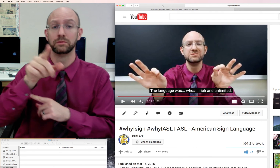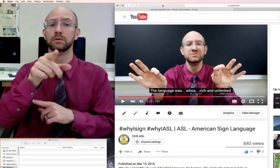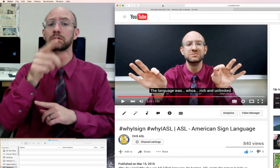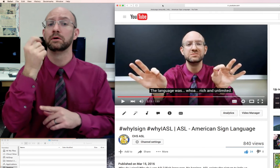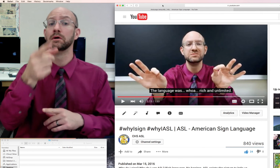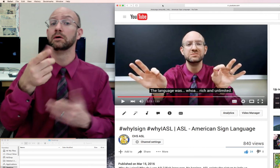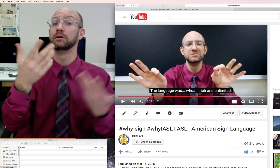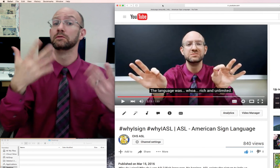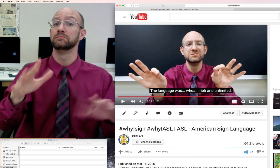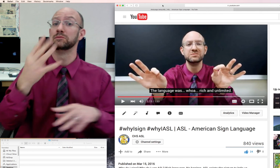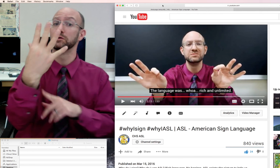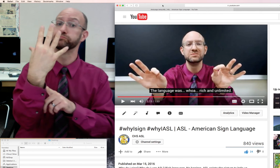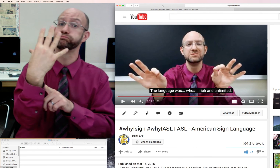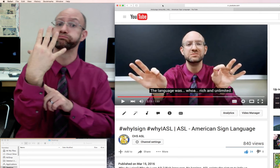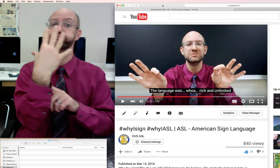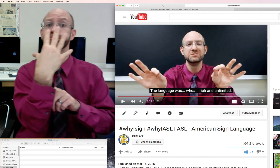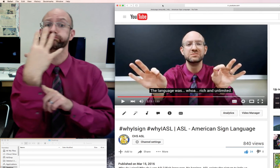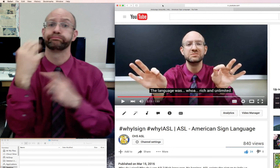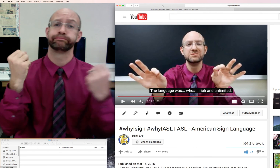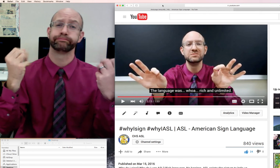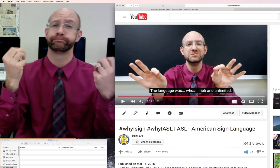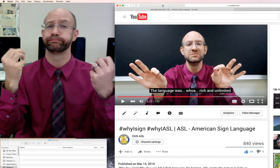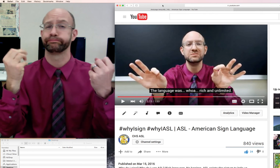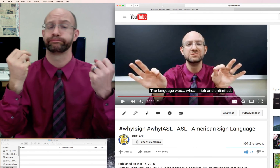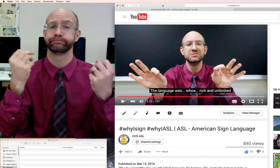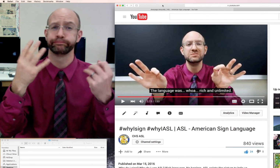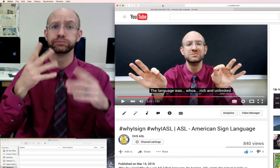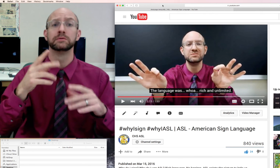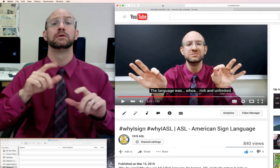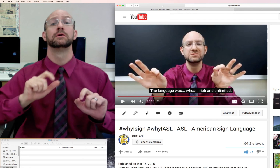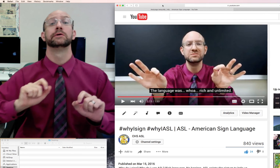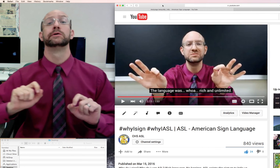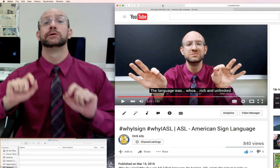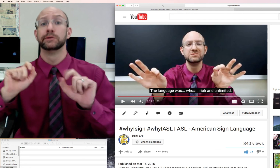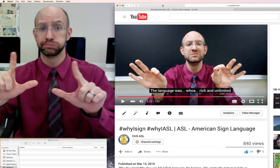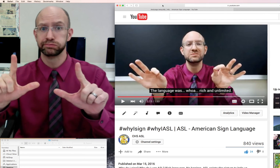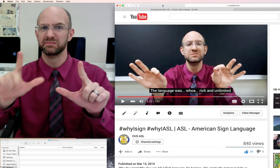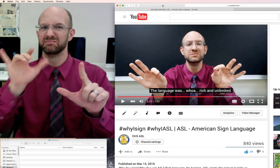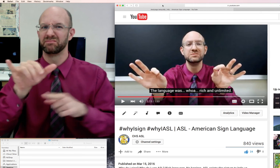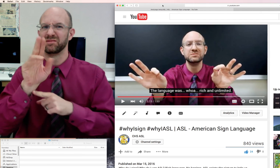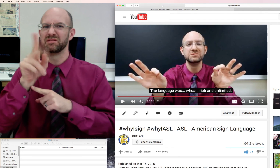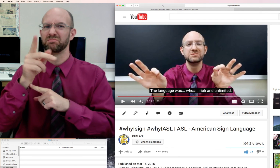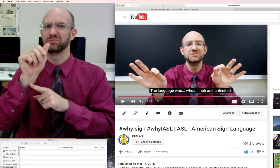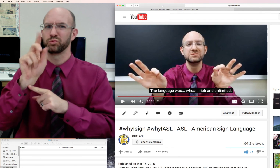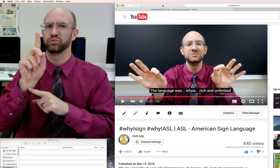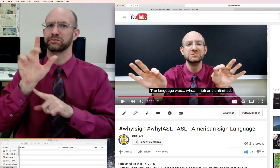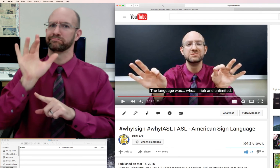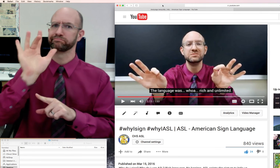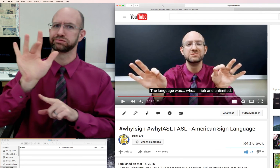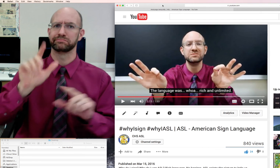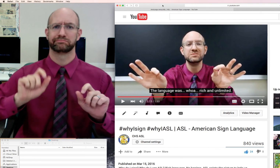When you have done your video recording, then that is where you upload your video file.